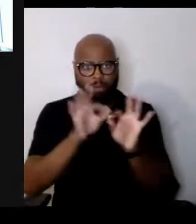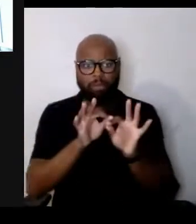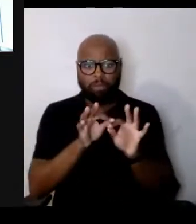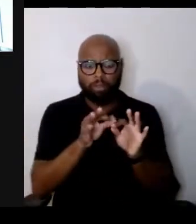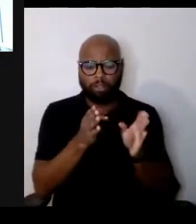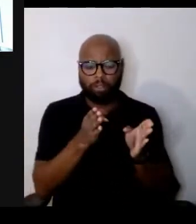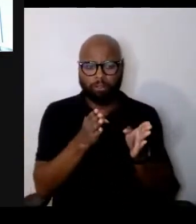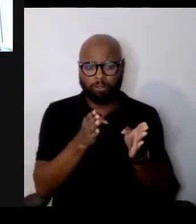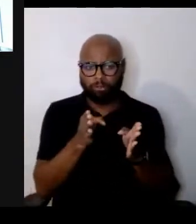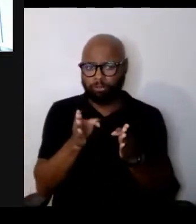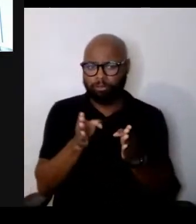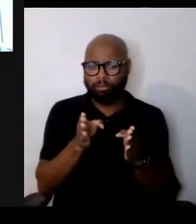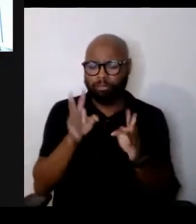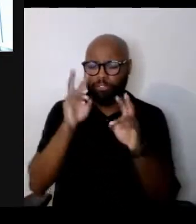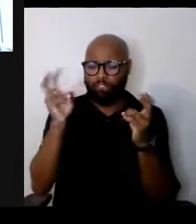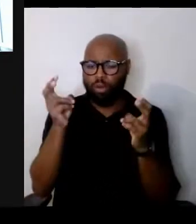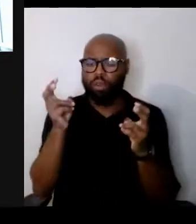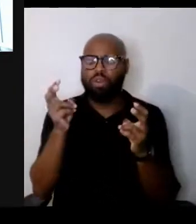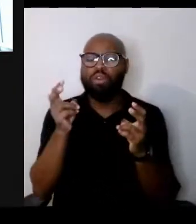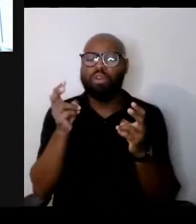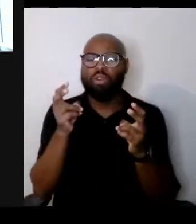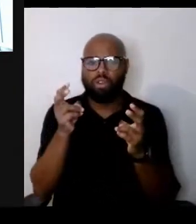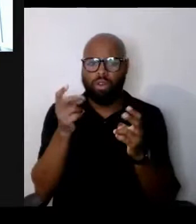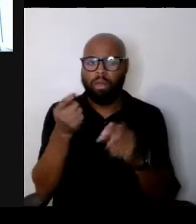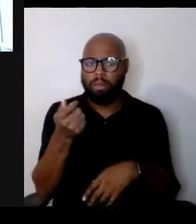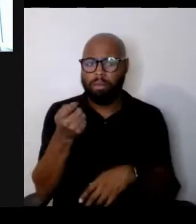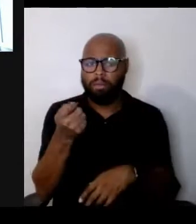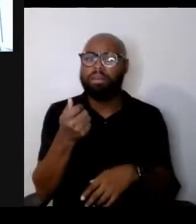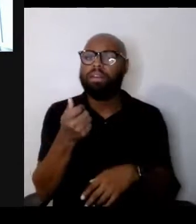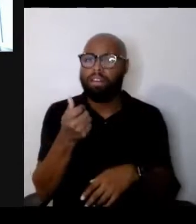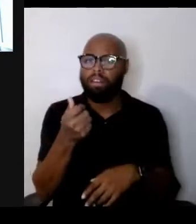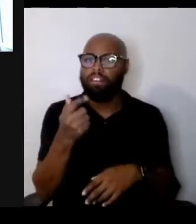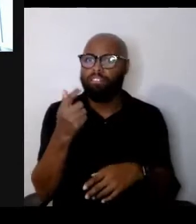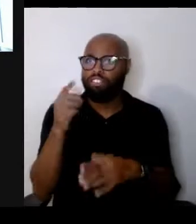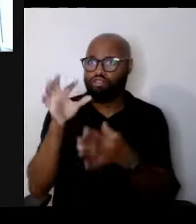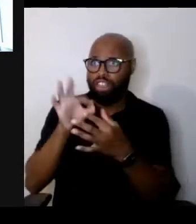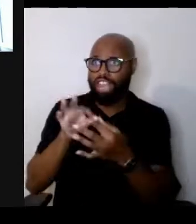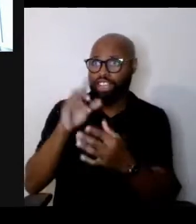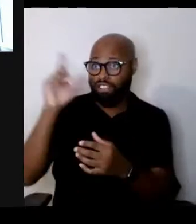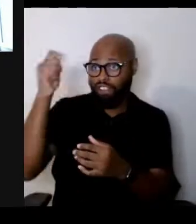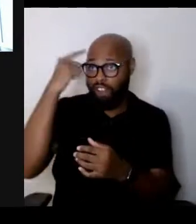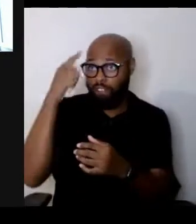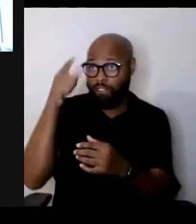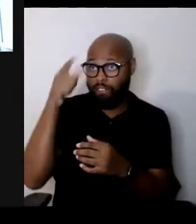now that we've talked about holding government and institutions accountable to understand